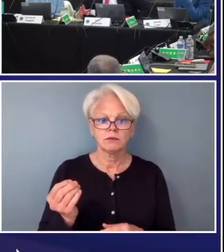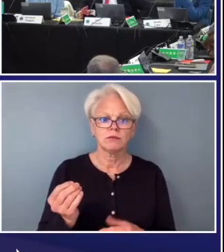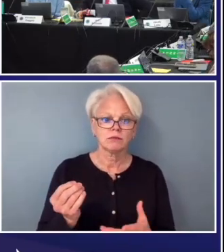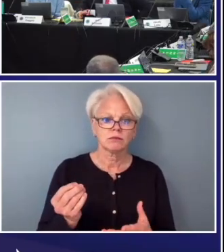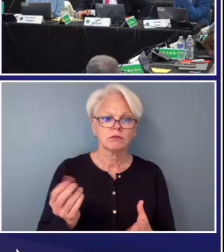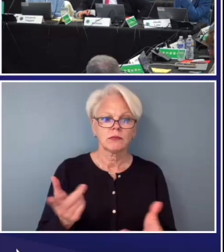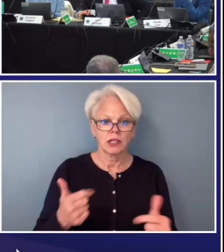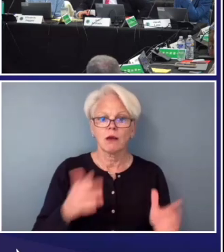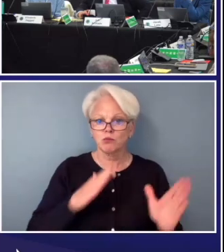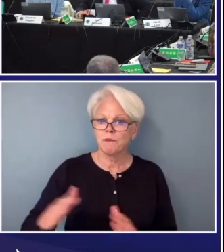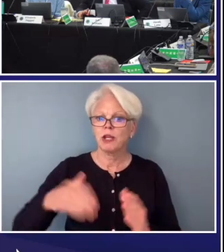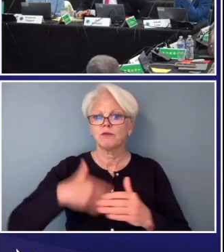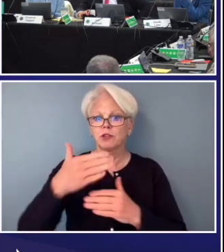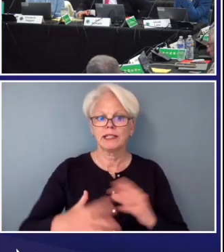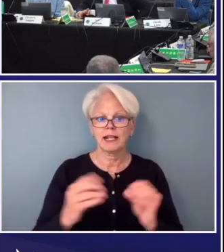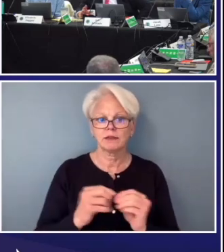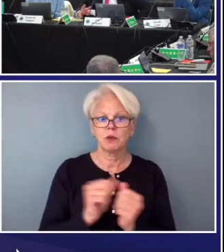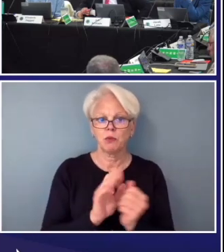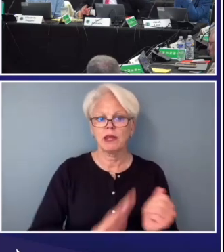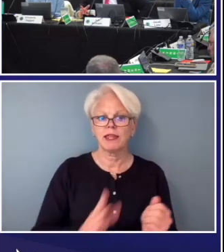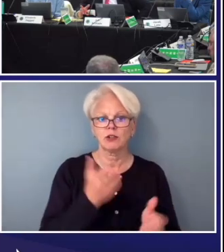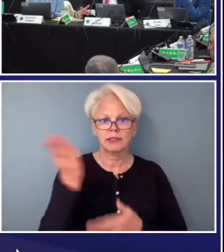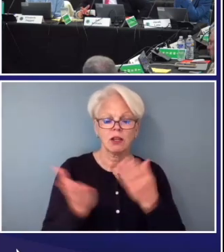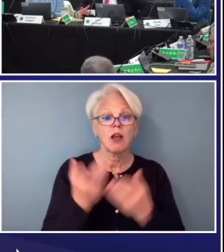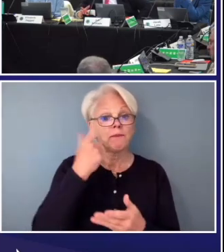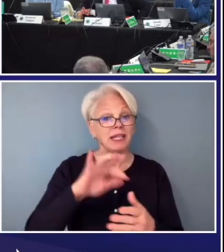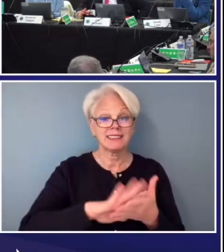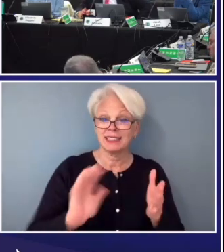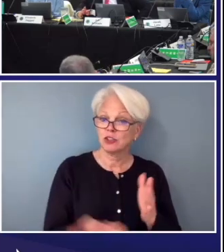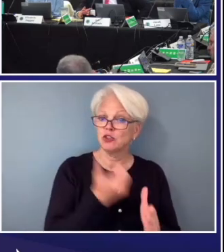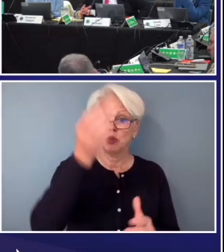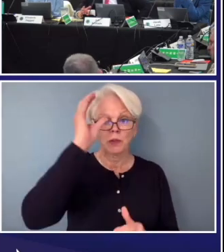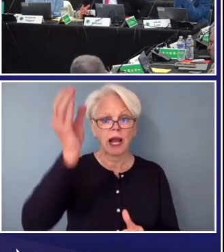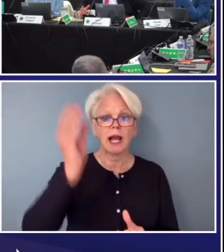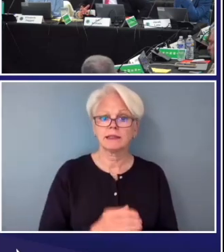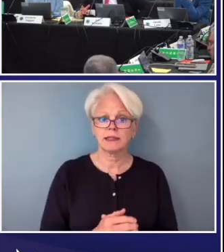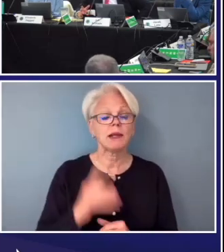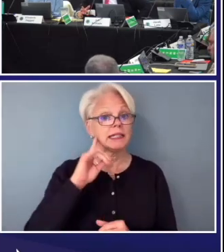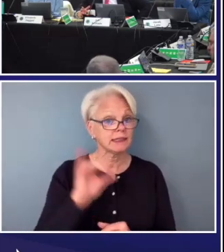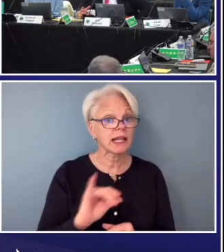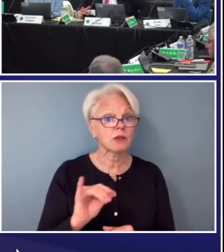the next meeting with their, uh, suggestions because it's a brand new concept. And it sounds like it's fairly extensive.